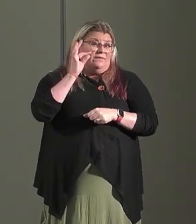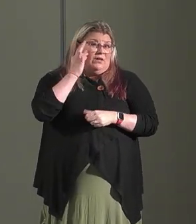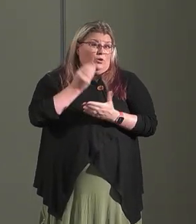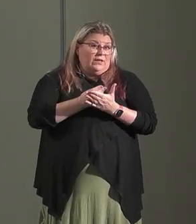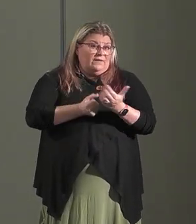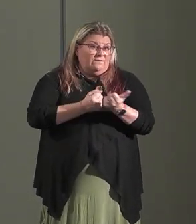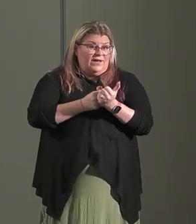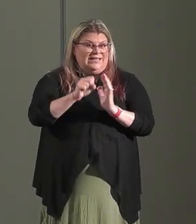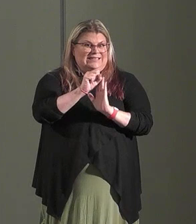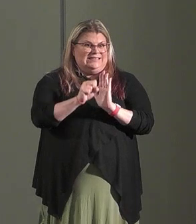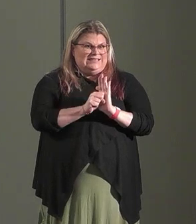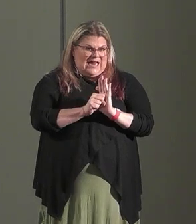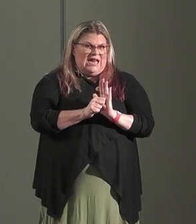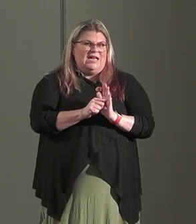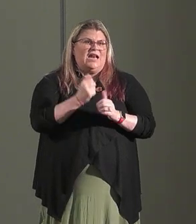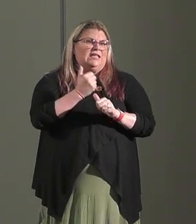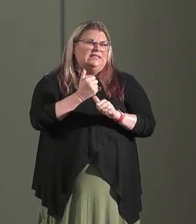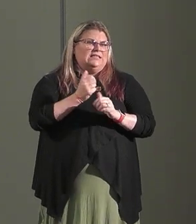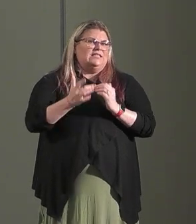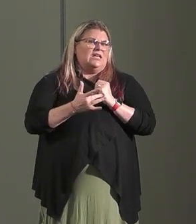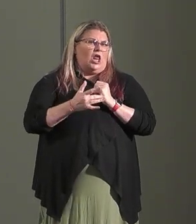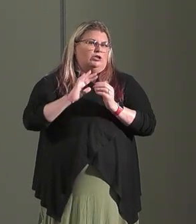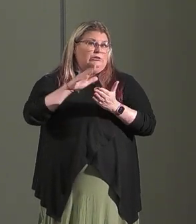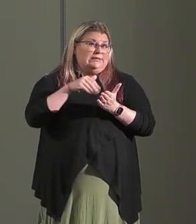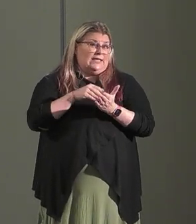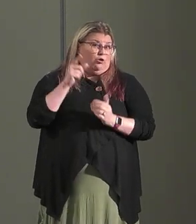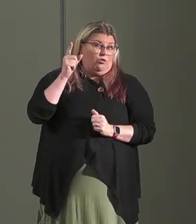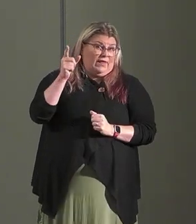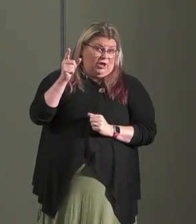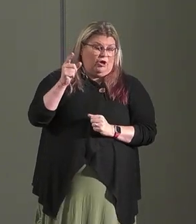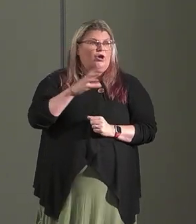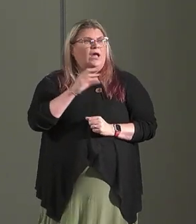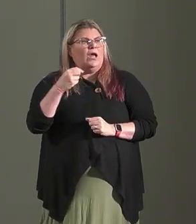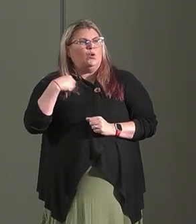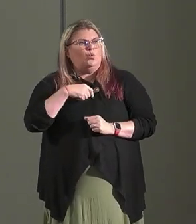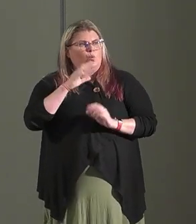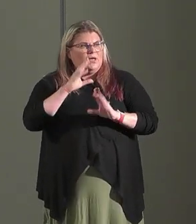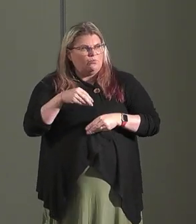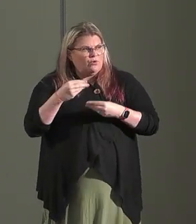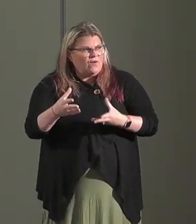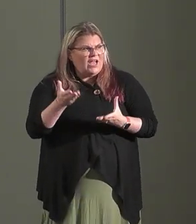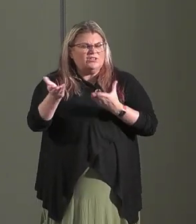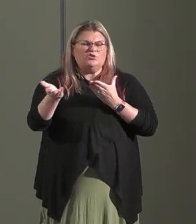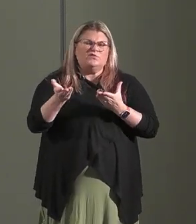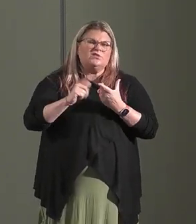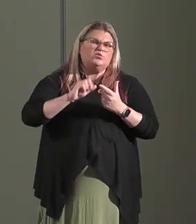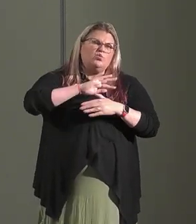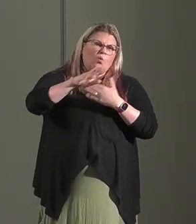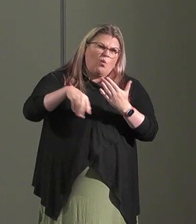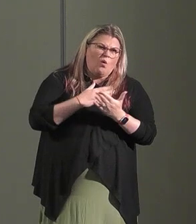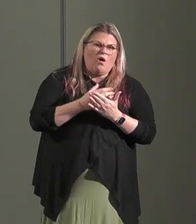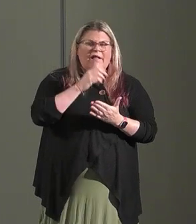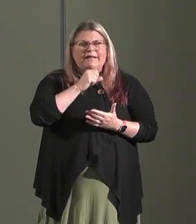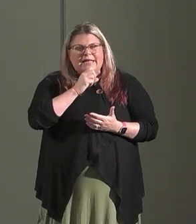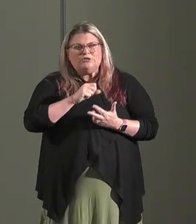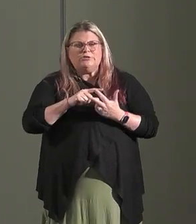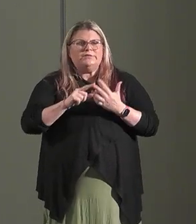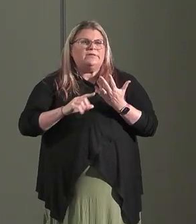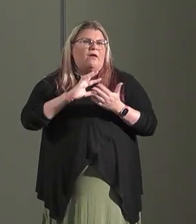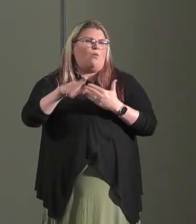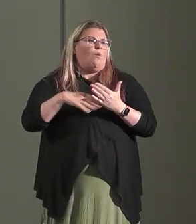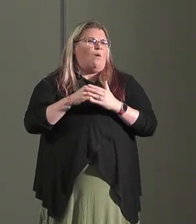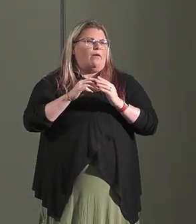state assistant technology center there. And we provided services to all ages and all abilities.